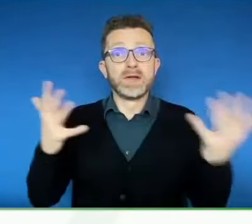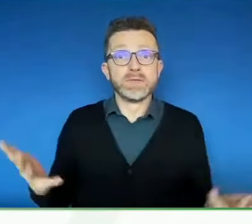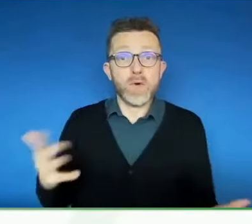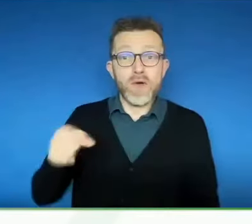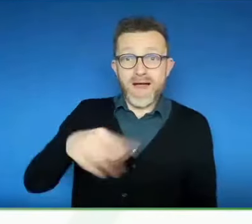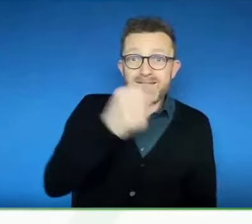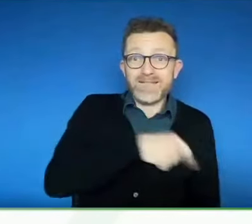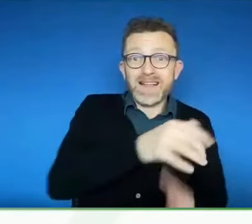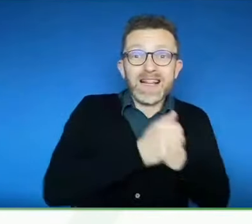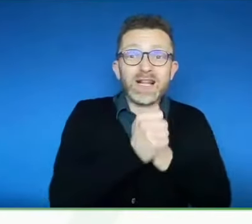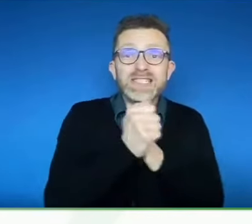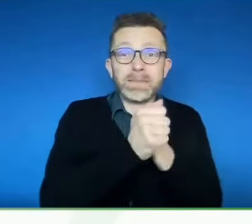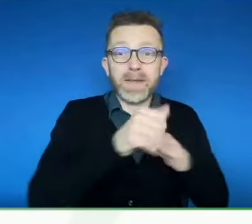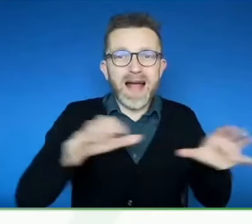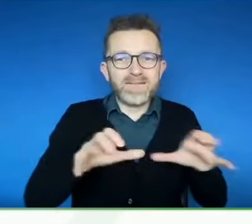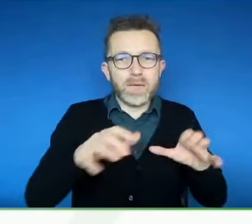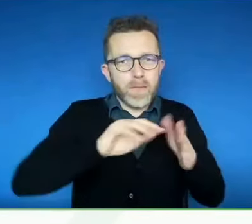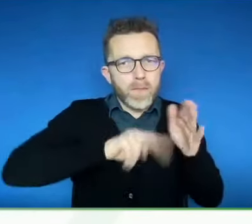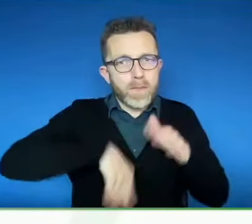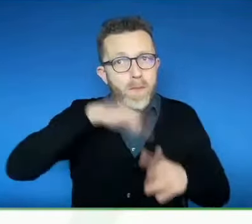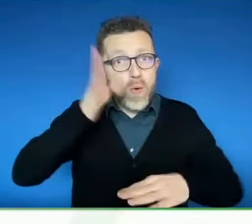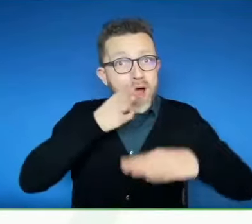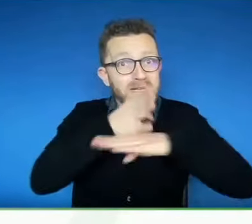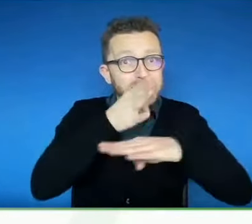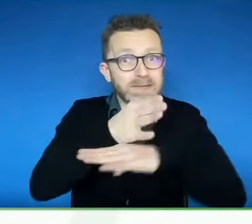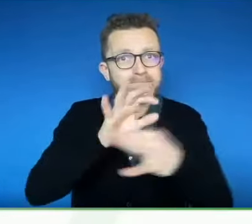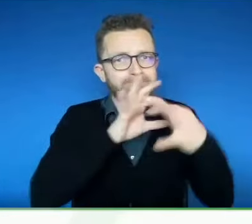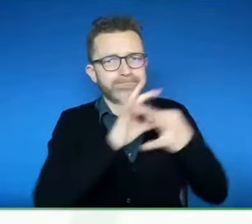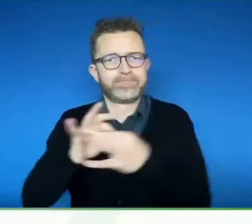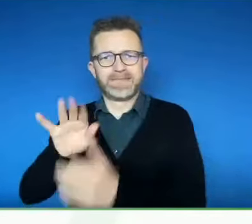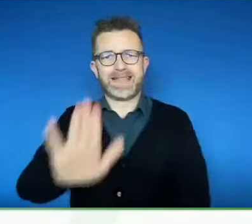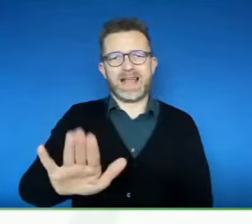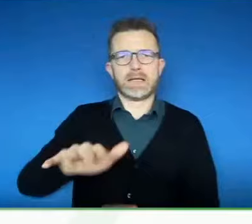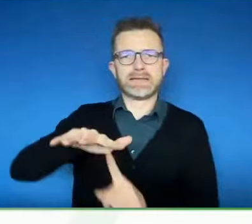speaking back to how to choose and practice communications in their best ways.